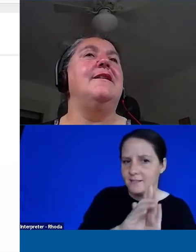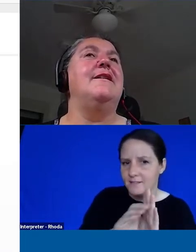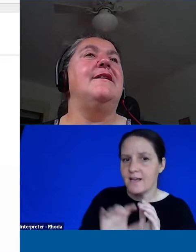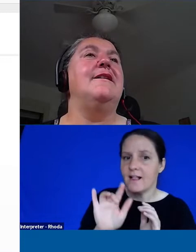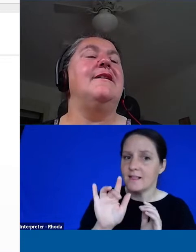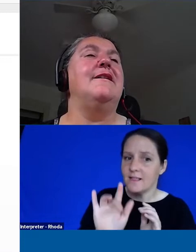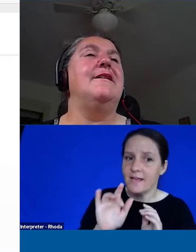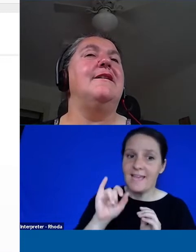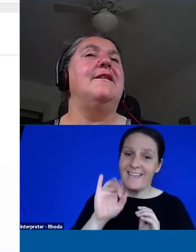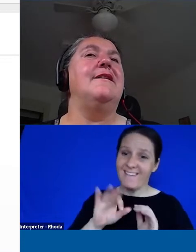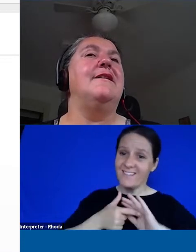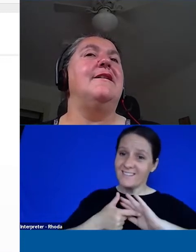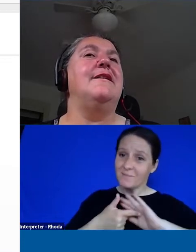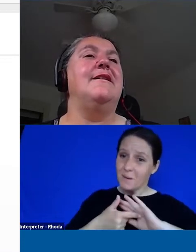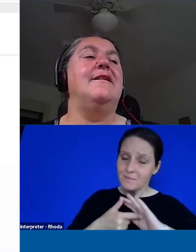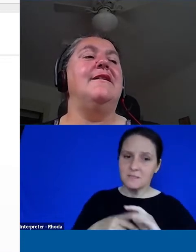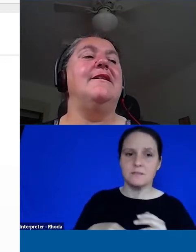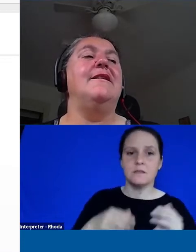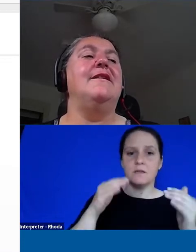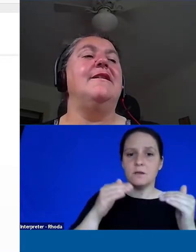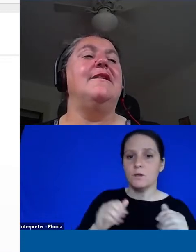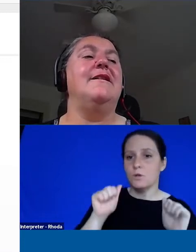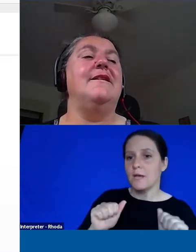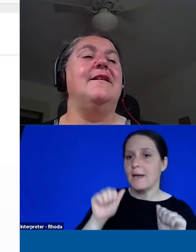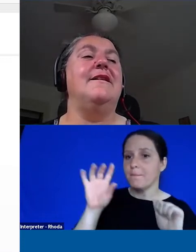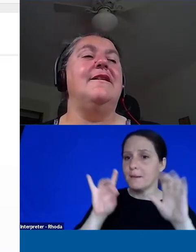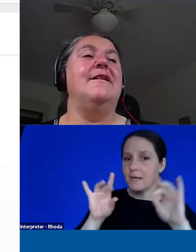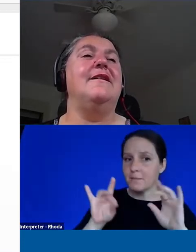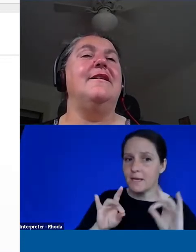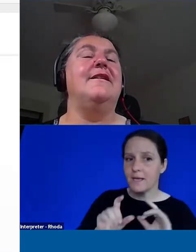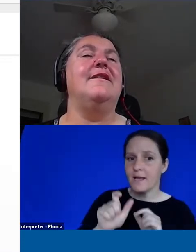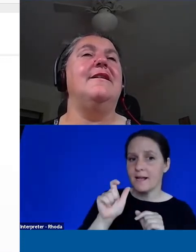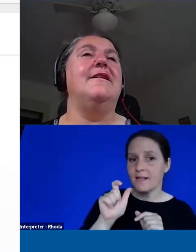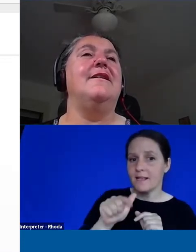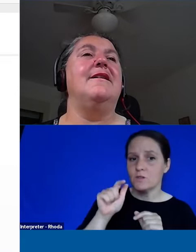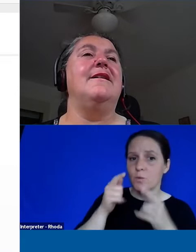Graphic mask icon. You may choose to: link wear or mask at any time. Out of list, people with symptoms,